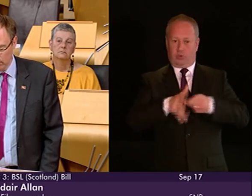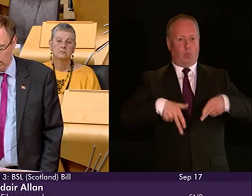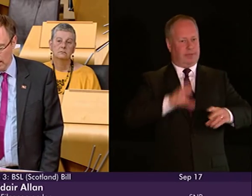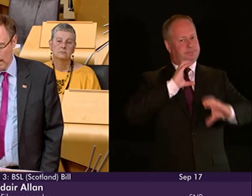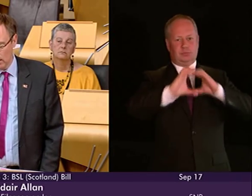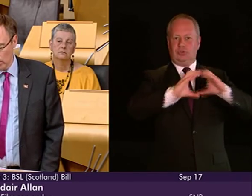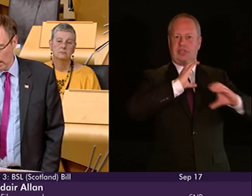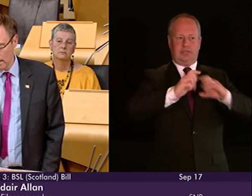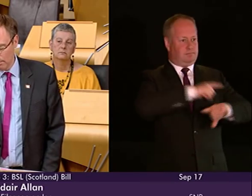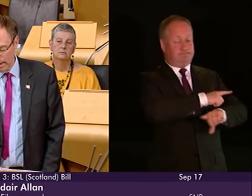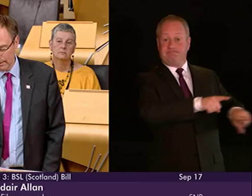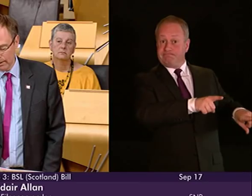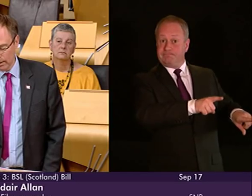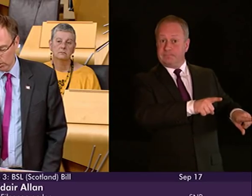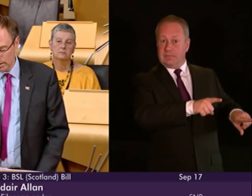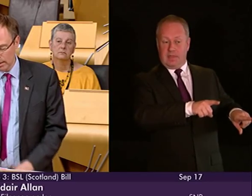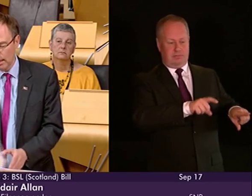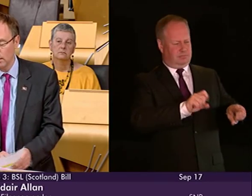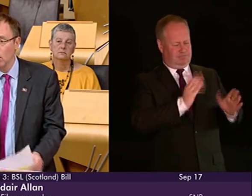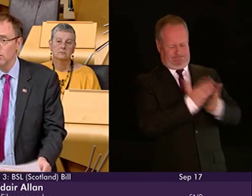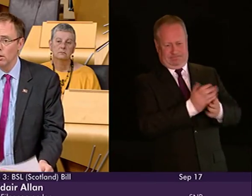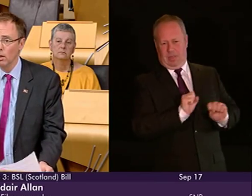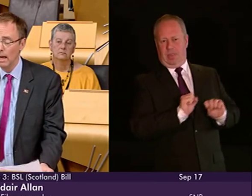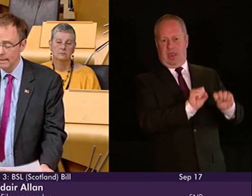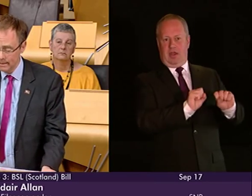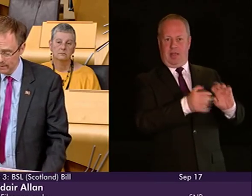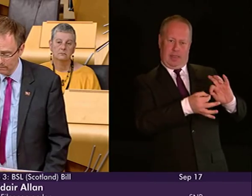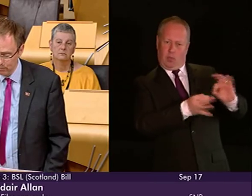Deaf people, as well as part of their linguistic and cultural identity.”